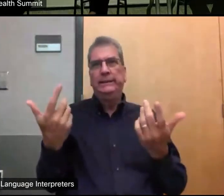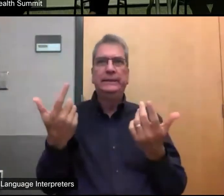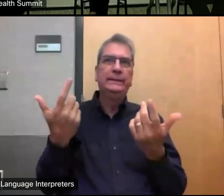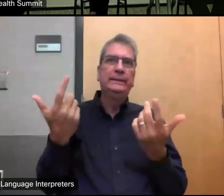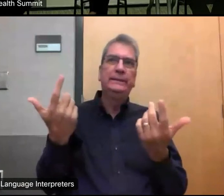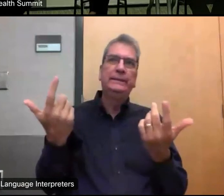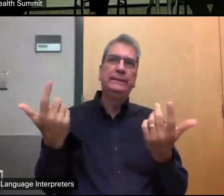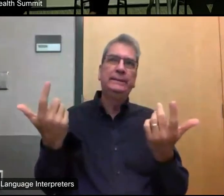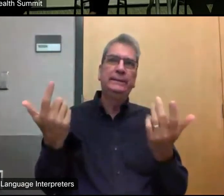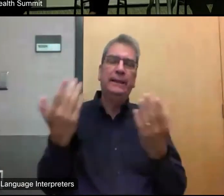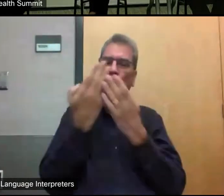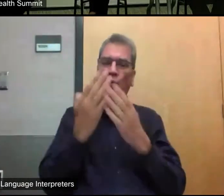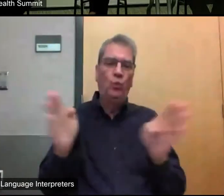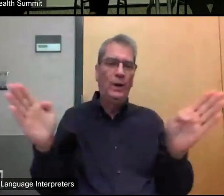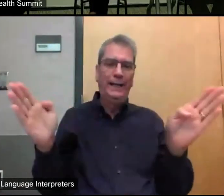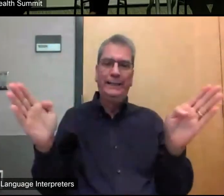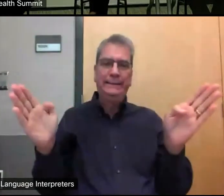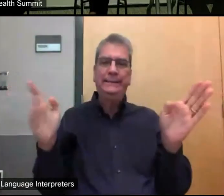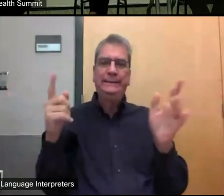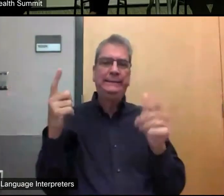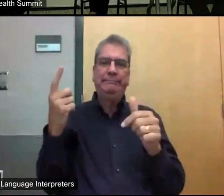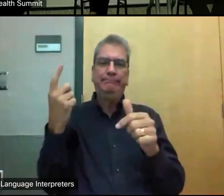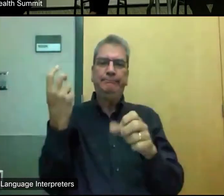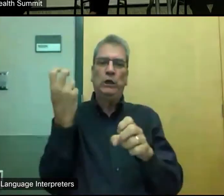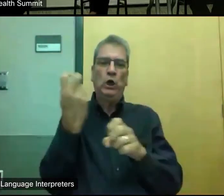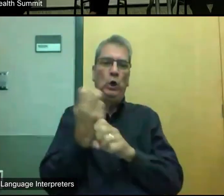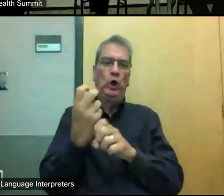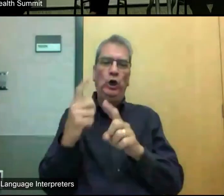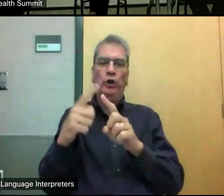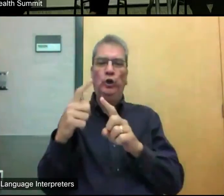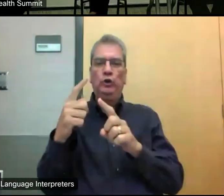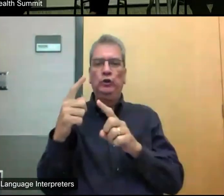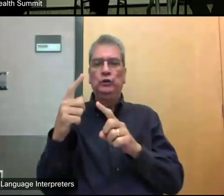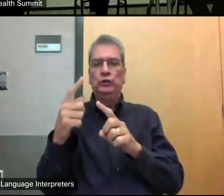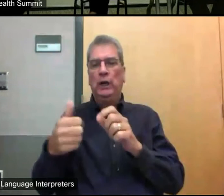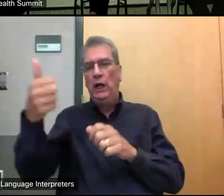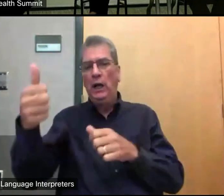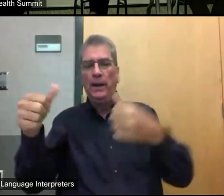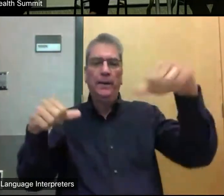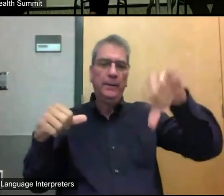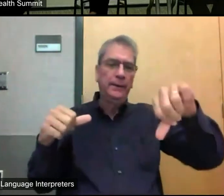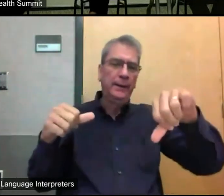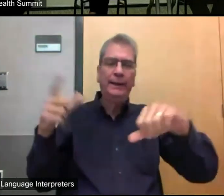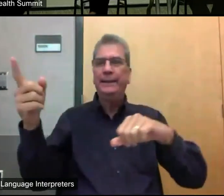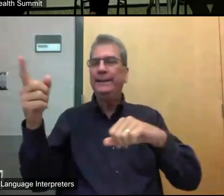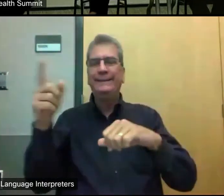You know, a lot of that is, it's within their communities and that there needs to be some